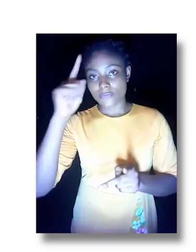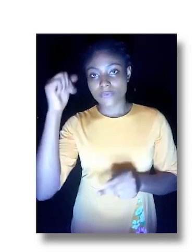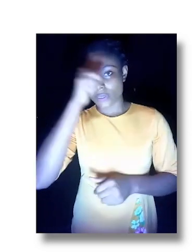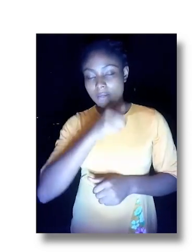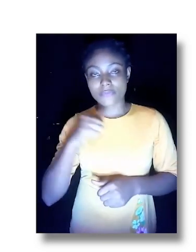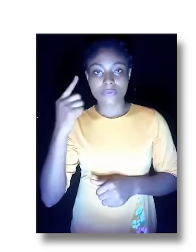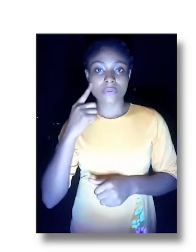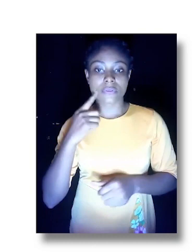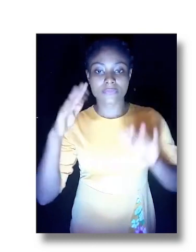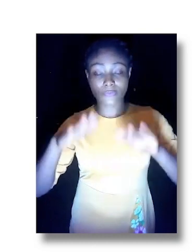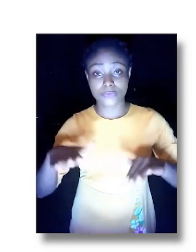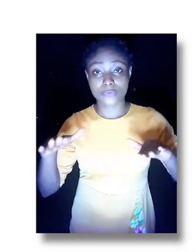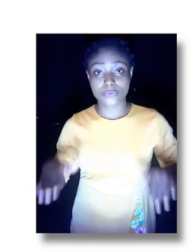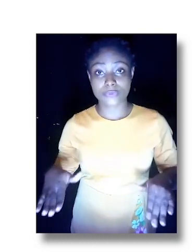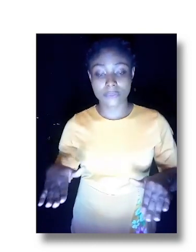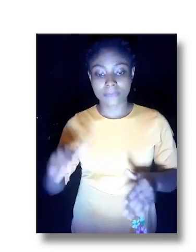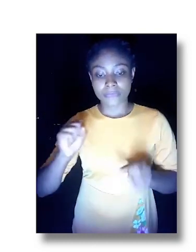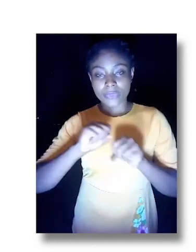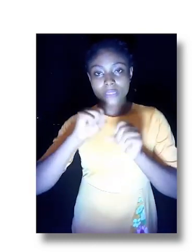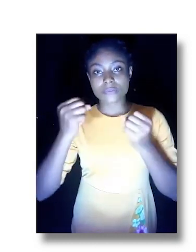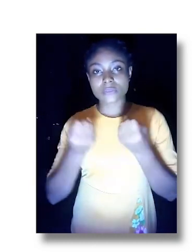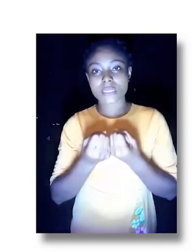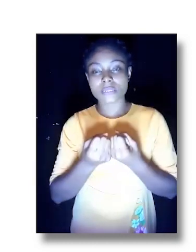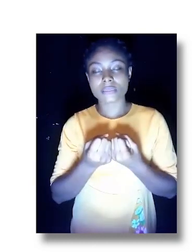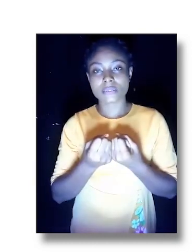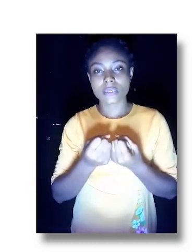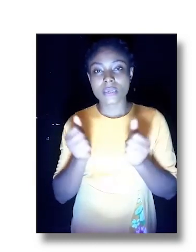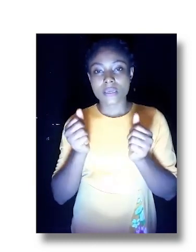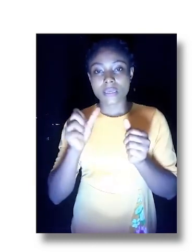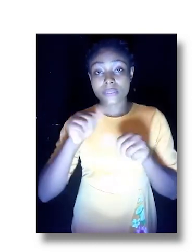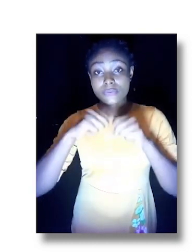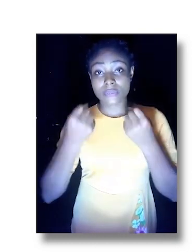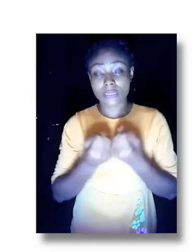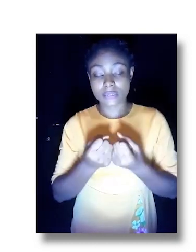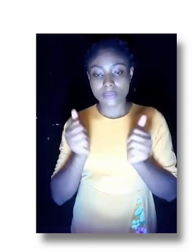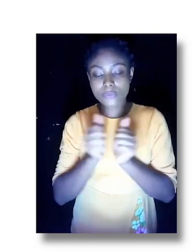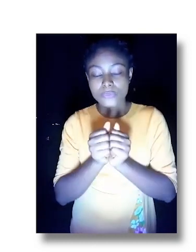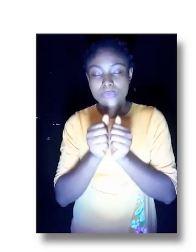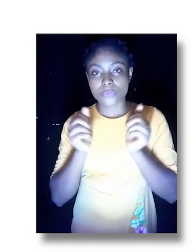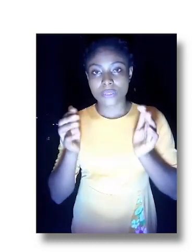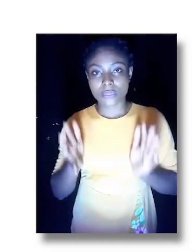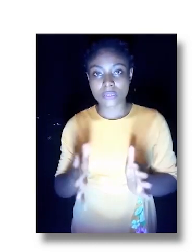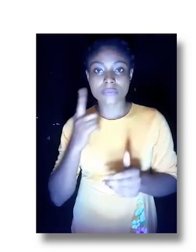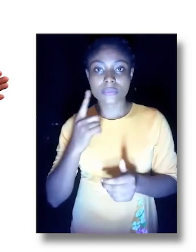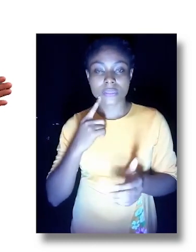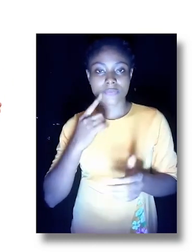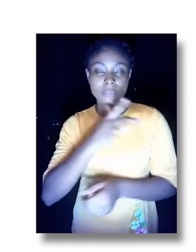have raised advocacy for equal education opportunity for the African Deaf children, a society without